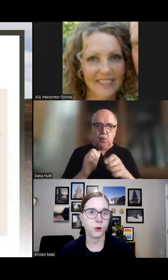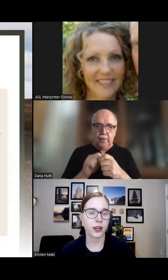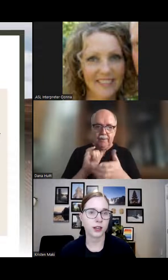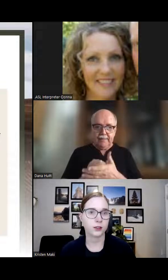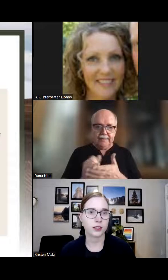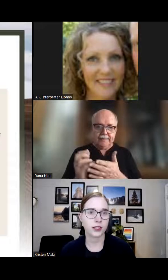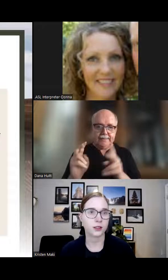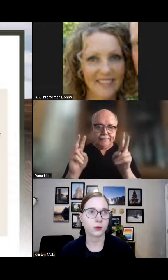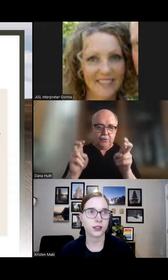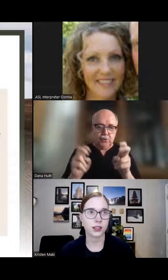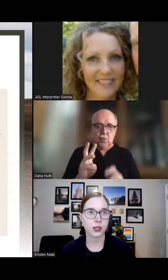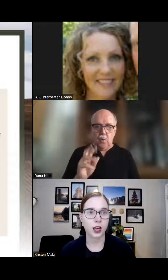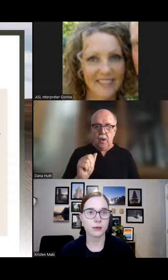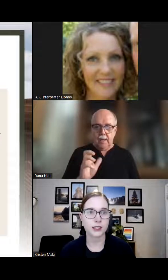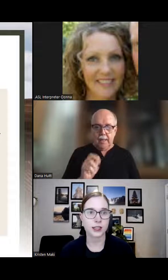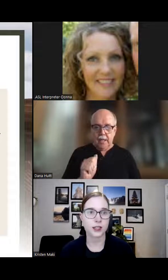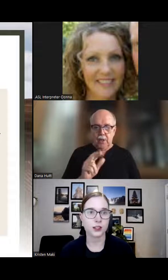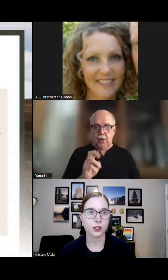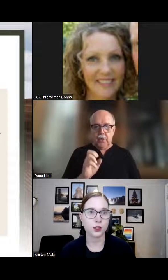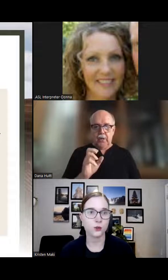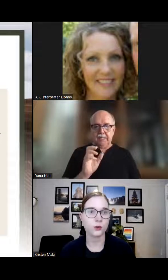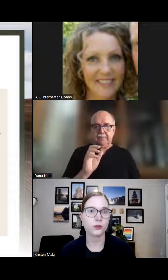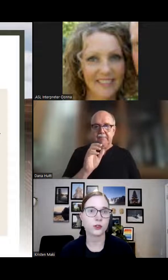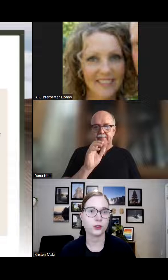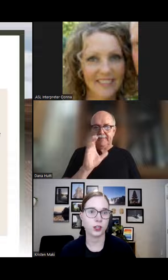far that benefit goes. And really I think it's important